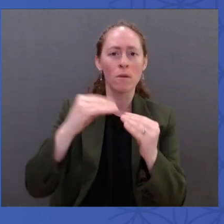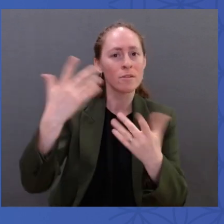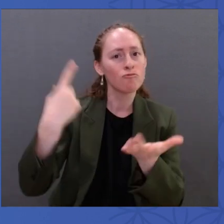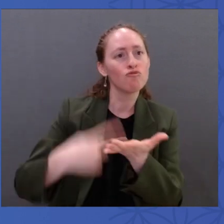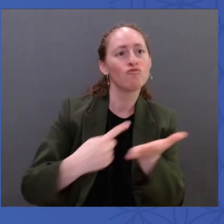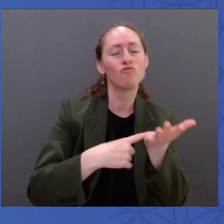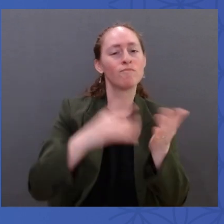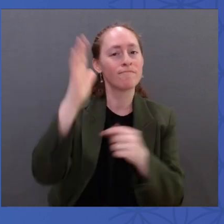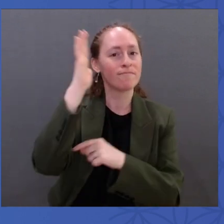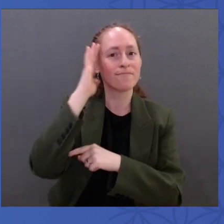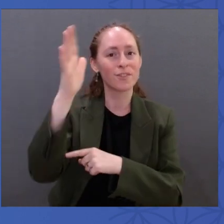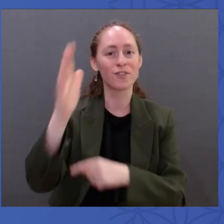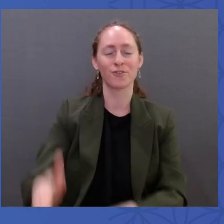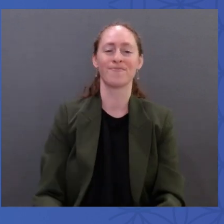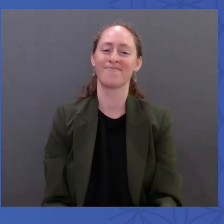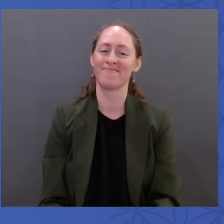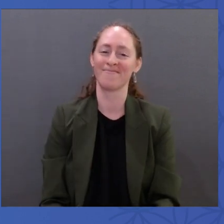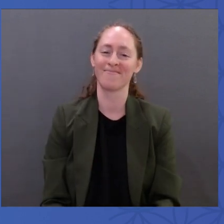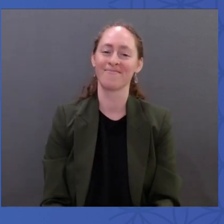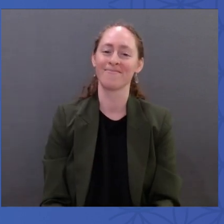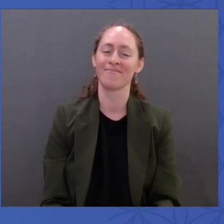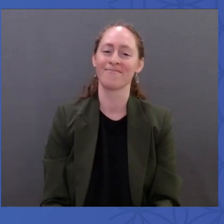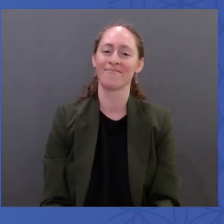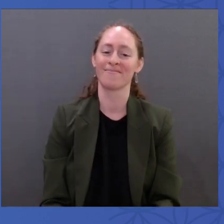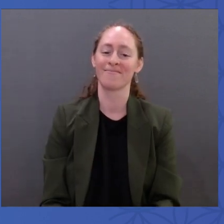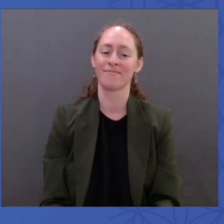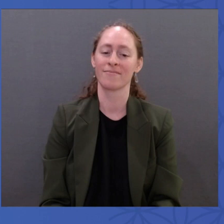Through IPR, we will work together to create an economic order